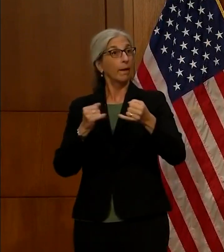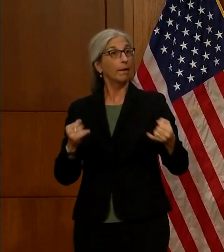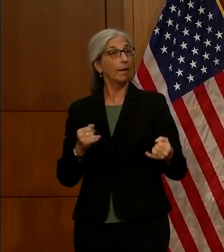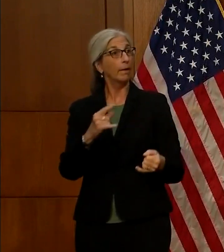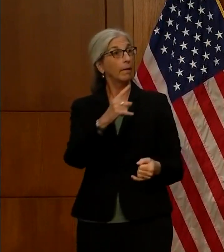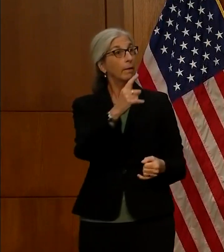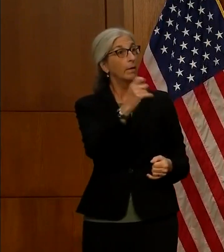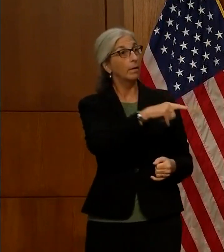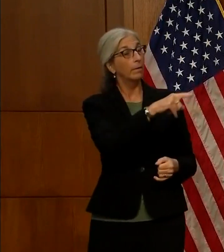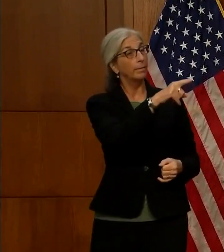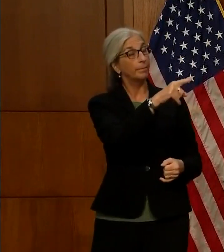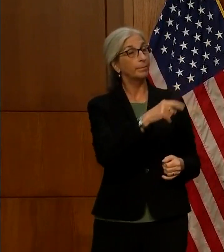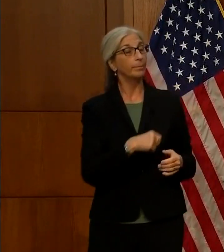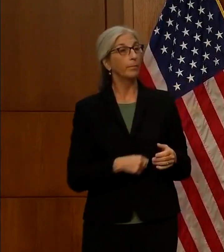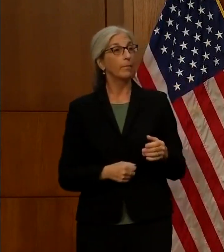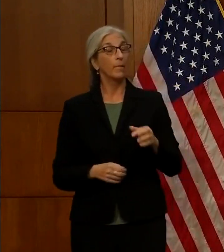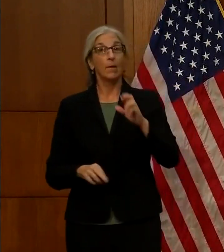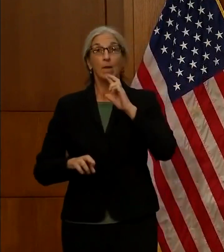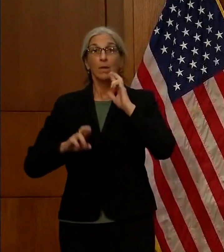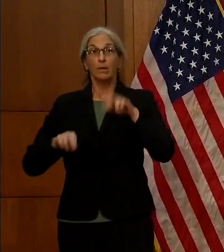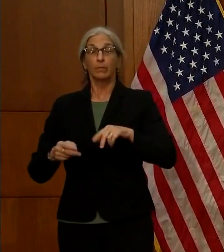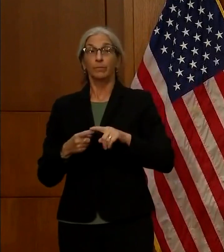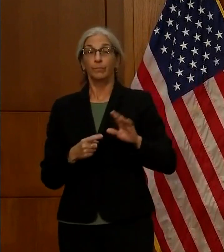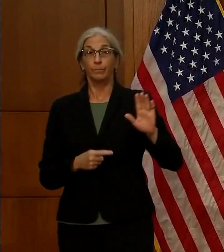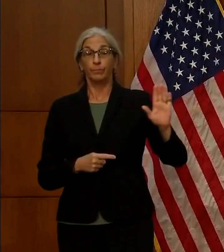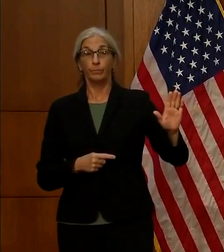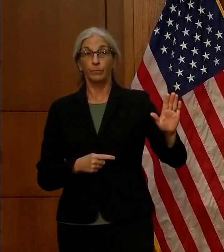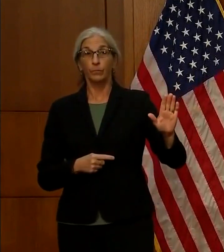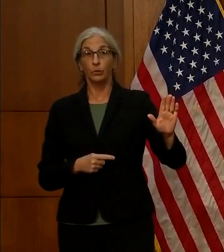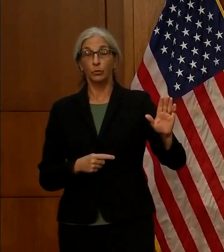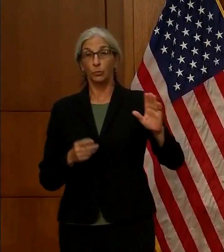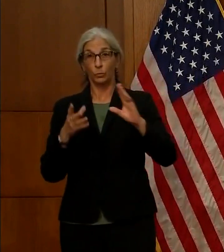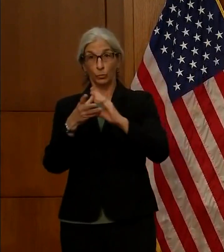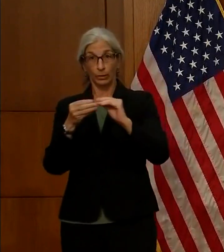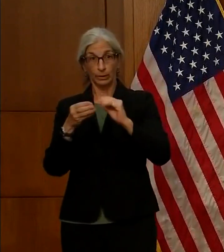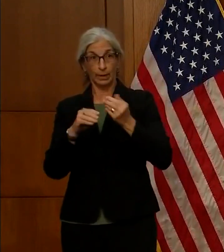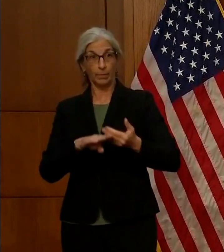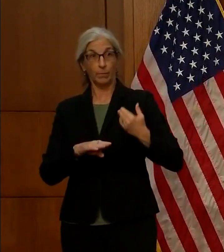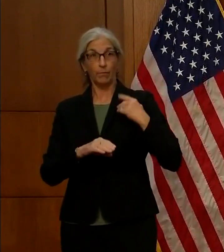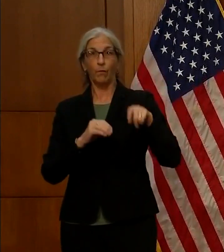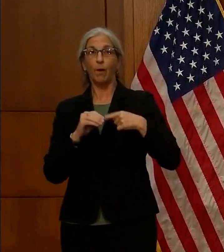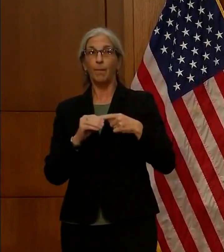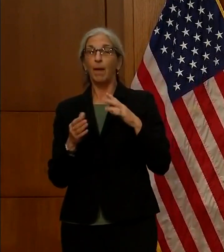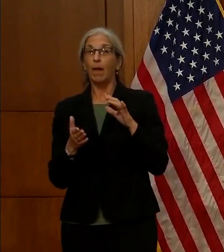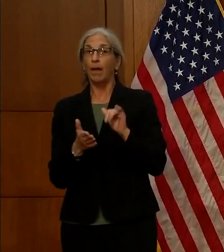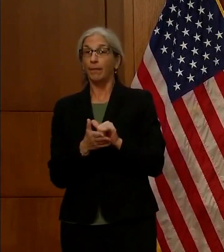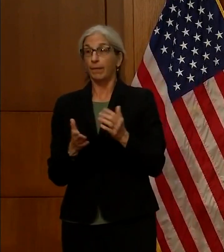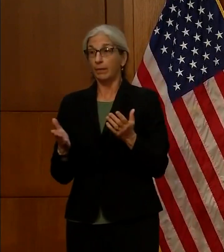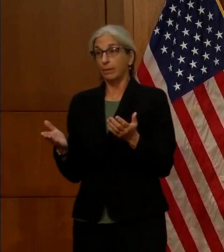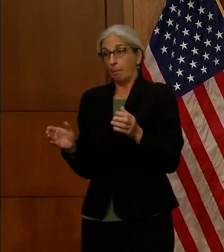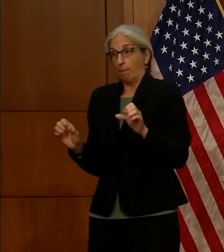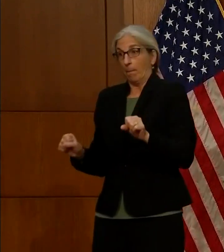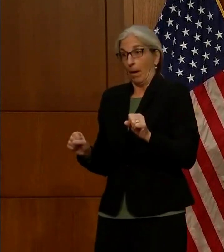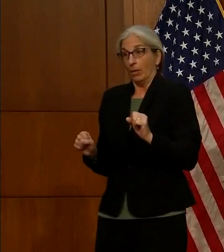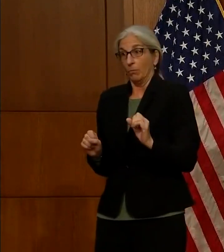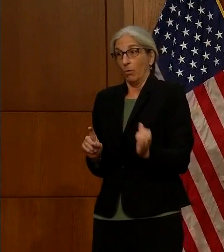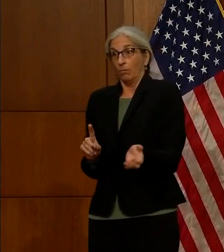EXTEND THAT DEADLINE. YES SO IN RESPONSE TO YOUR OFFICE'S